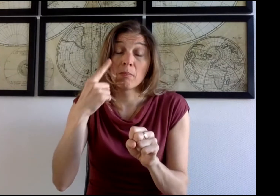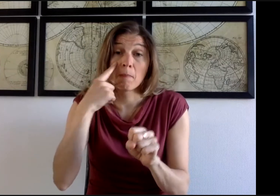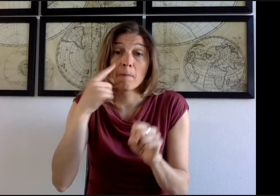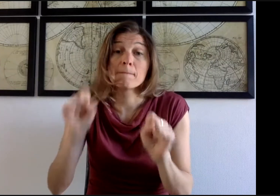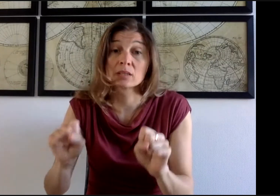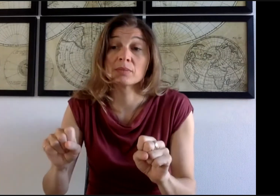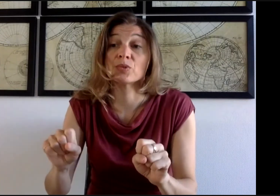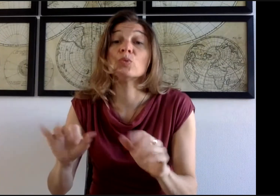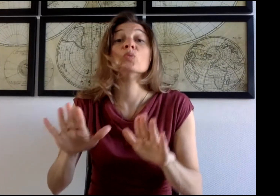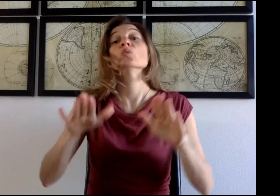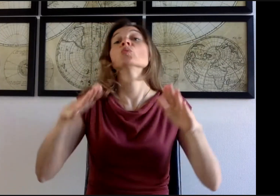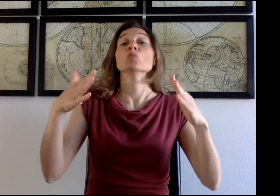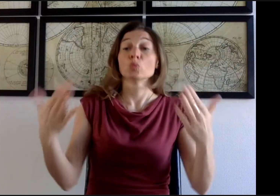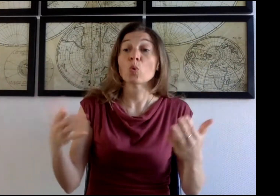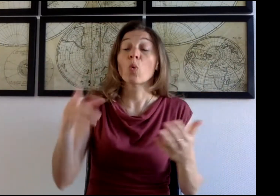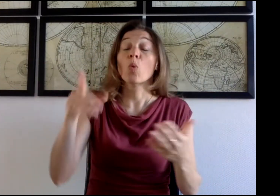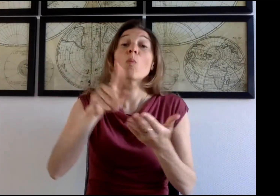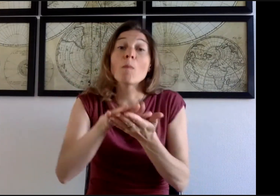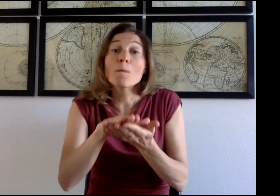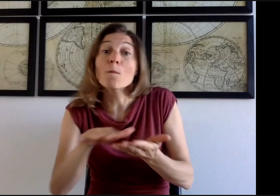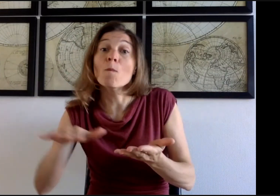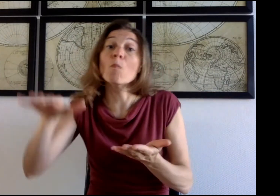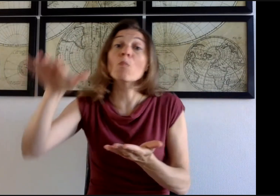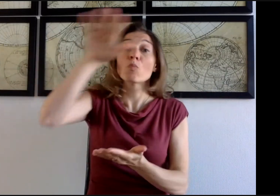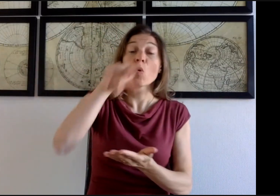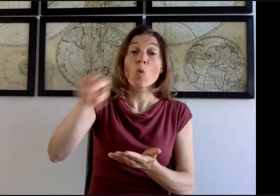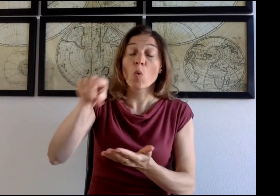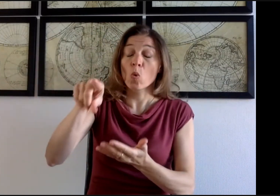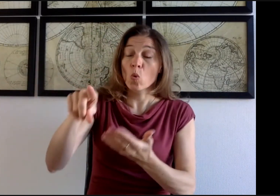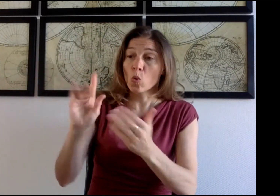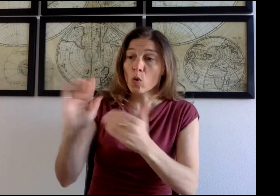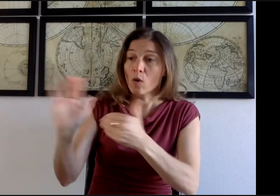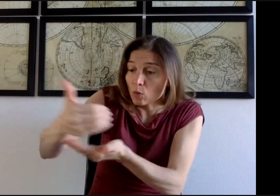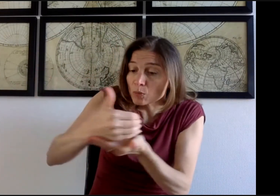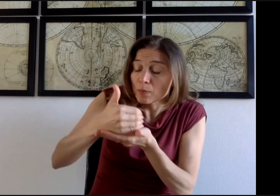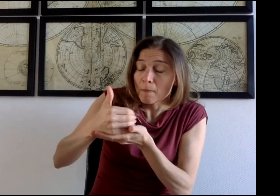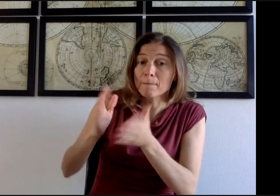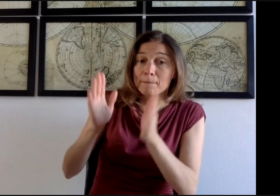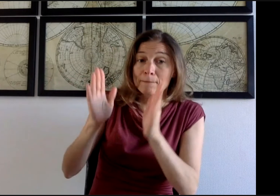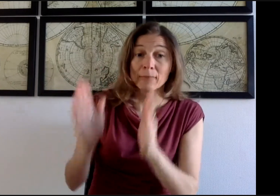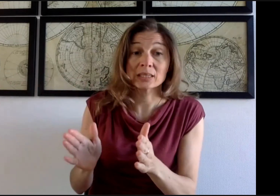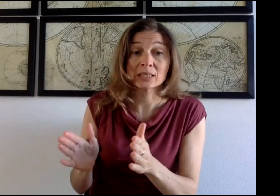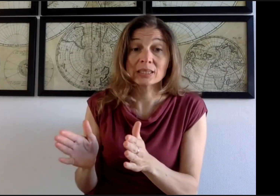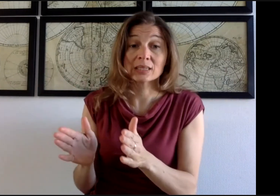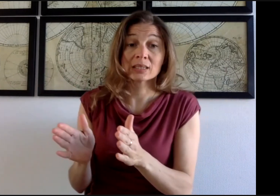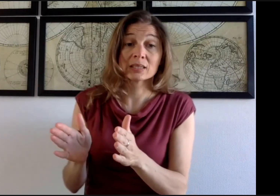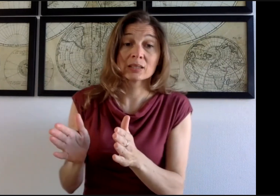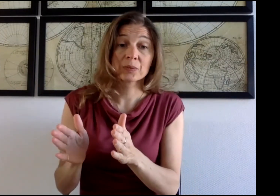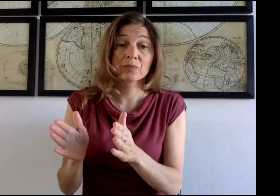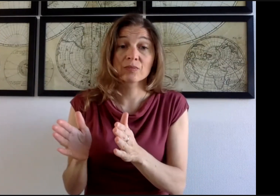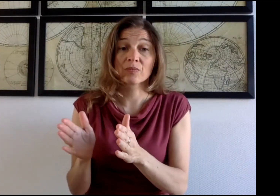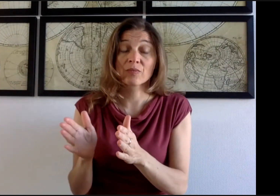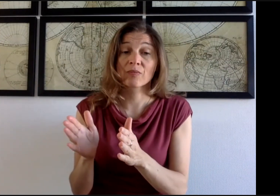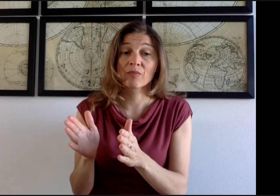and in some case, to be prioritized due to their disability.